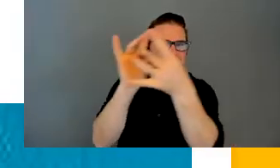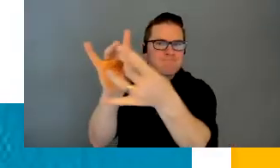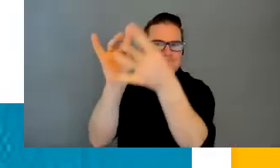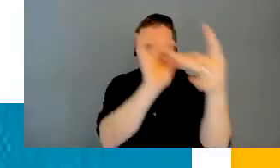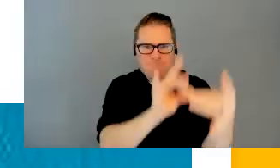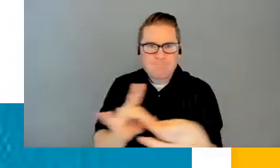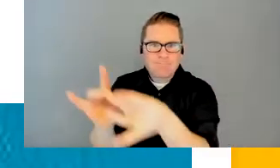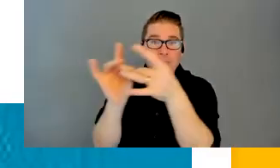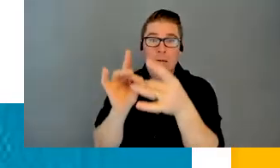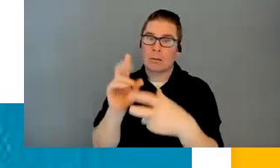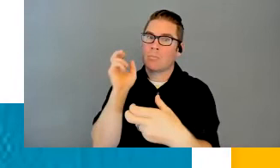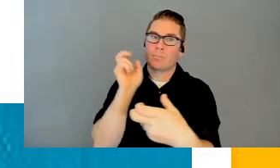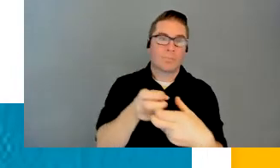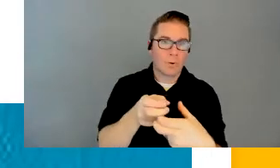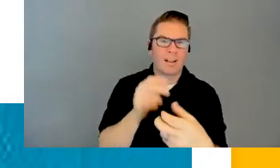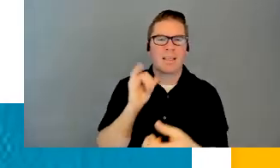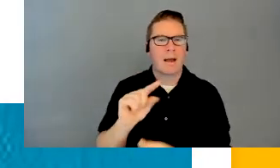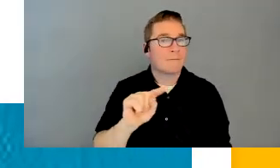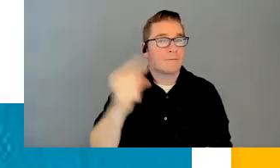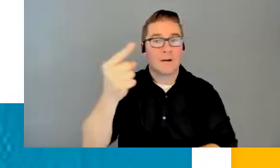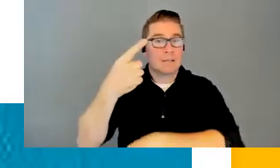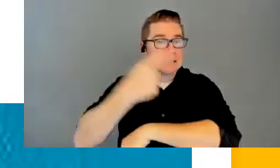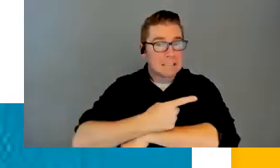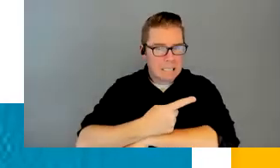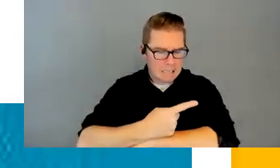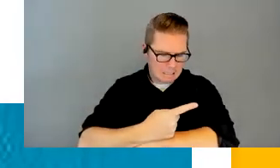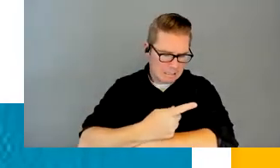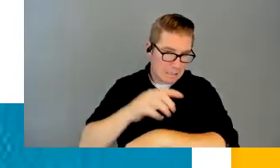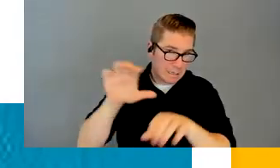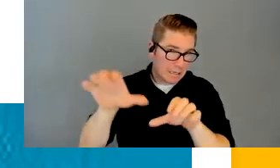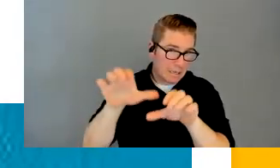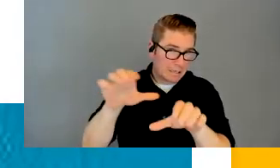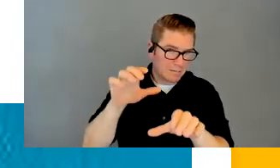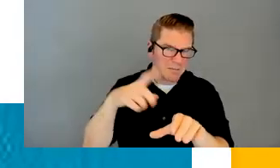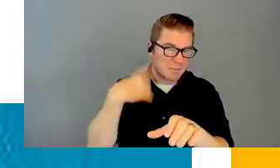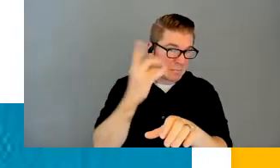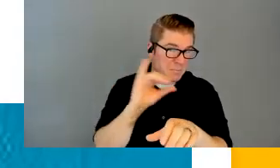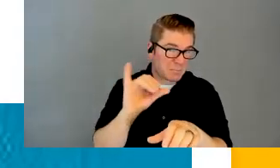What does that first day activity look like? How do you really engage?